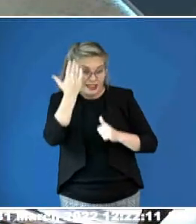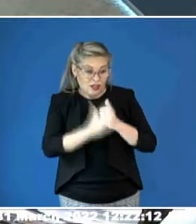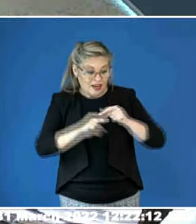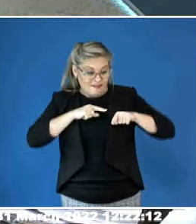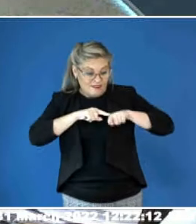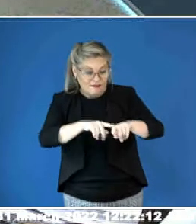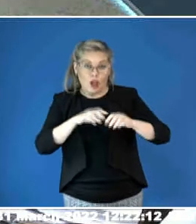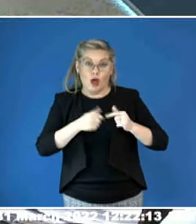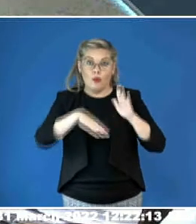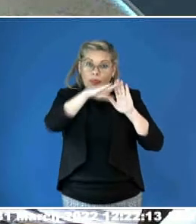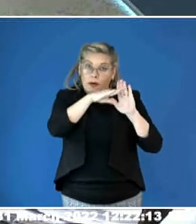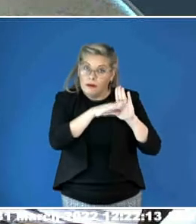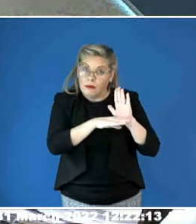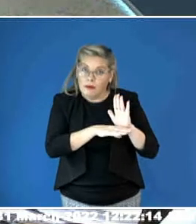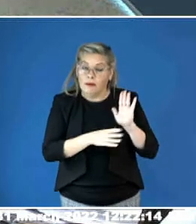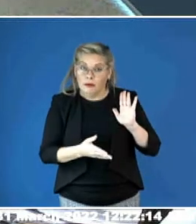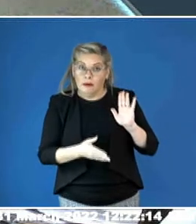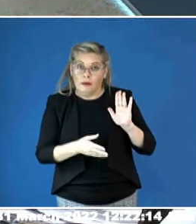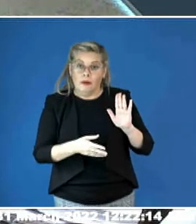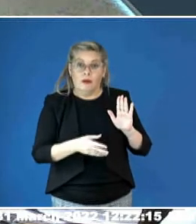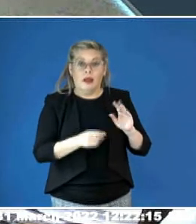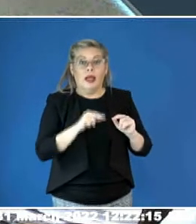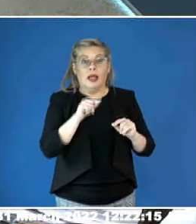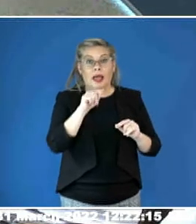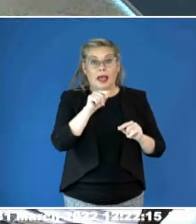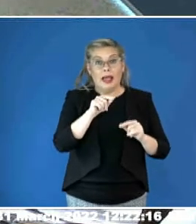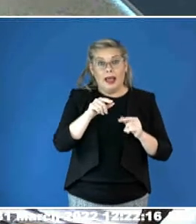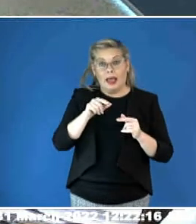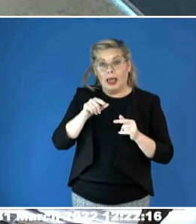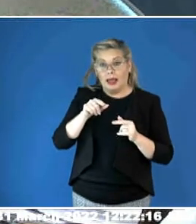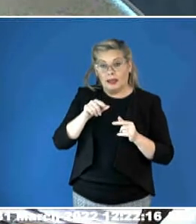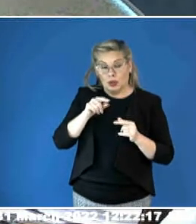addition to those for which you apologised in the letter. That's correct, isn't it?